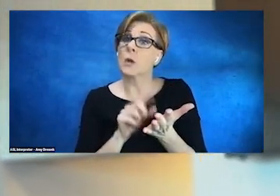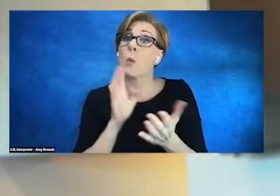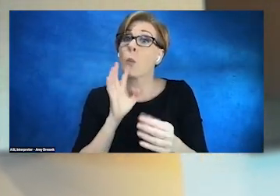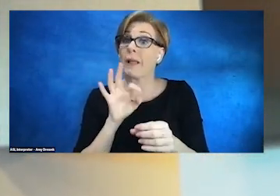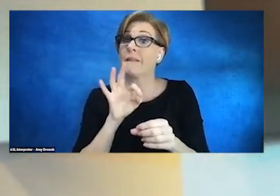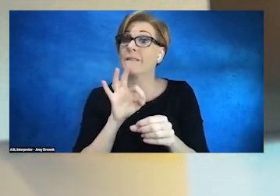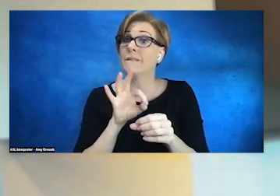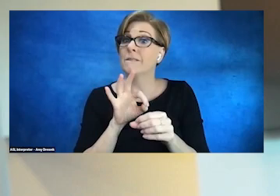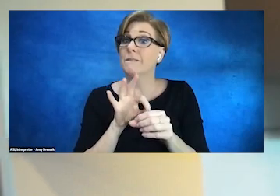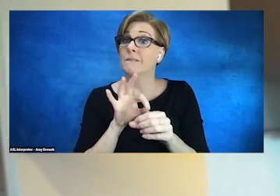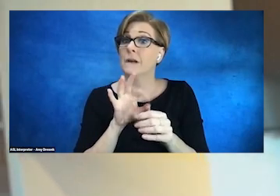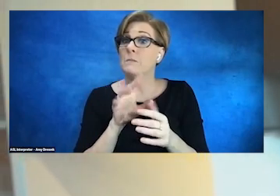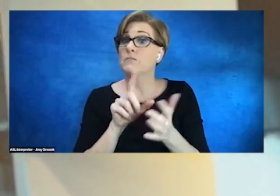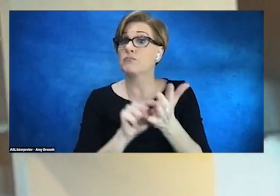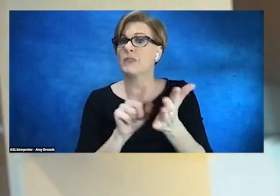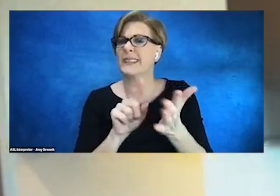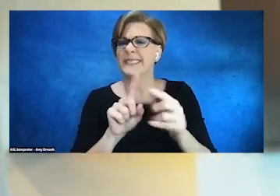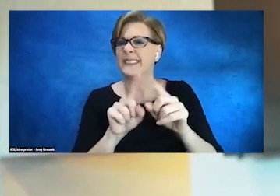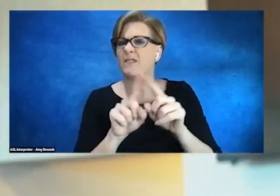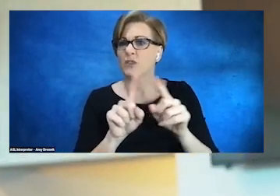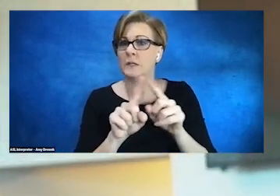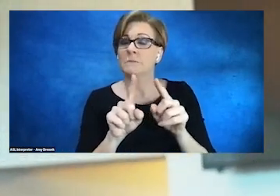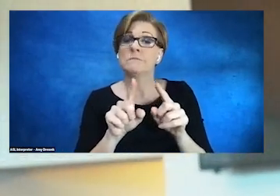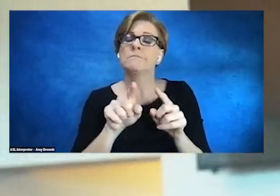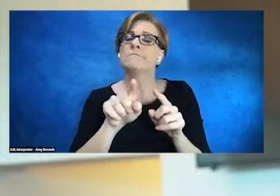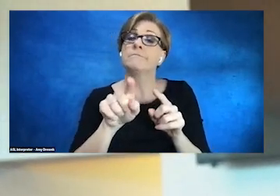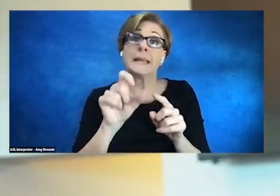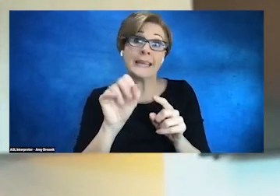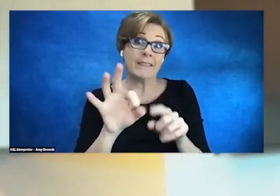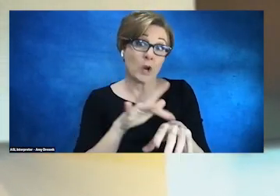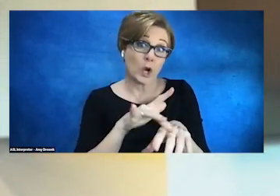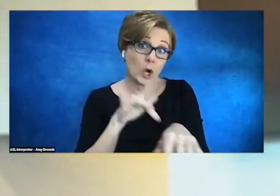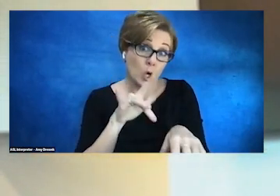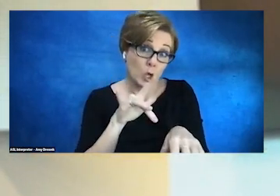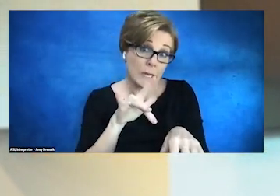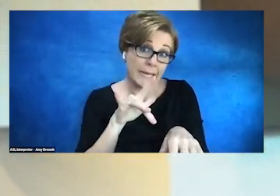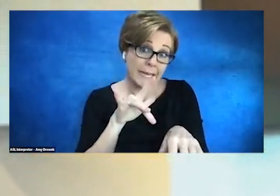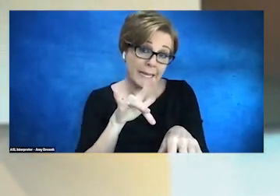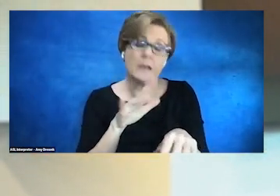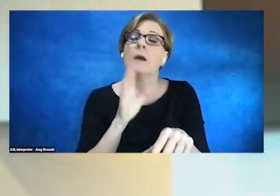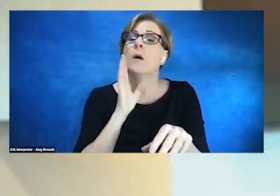you are voting early it's going to print a early ballot affidavit envelope because that's how that